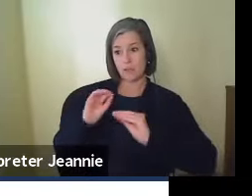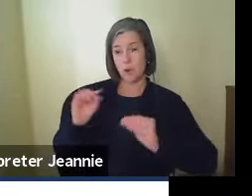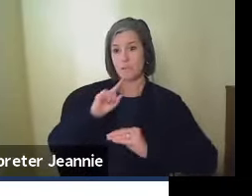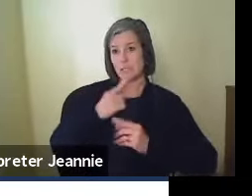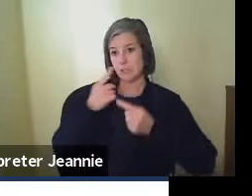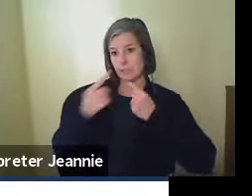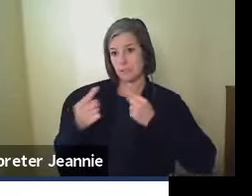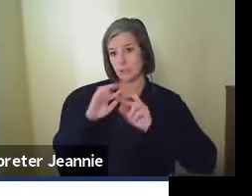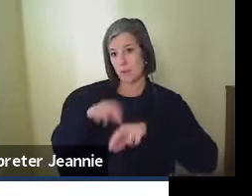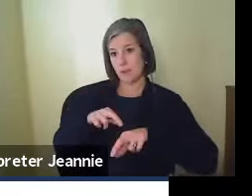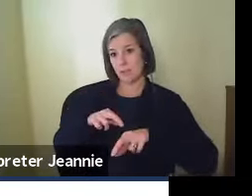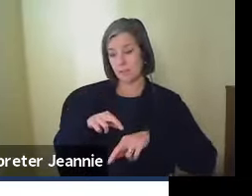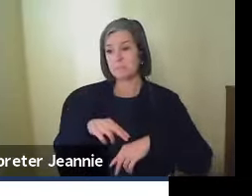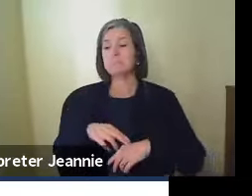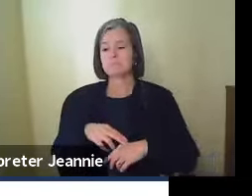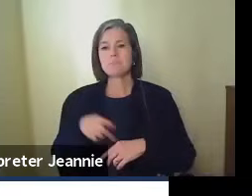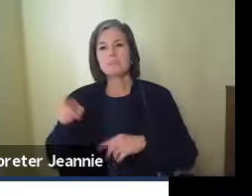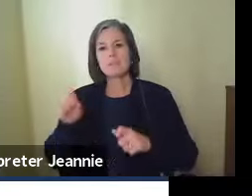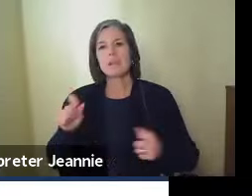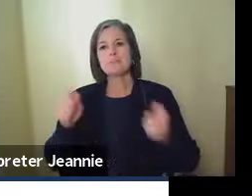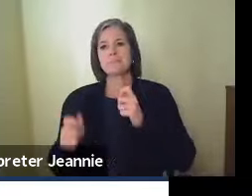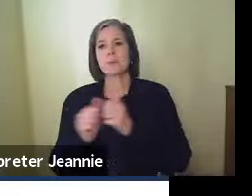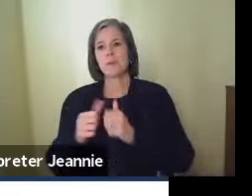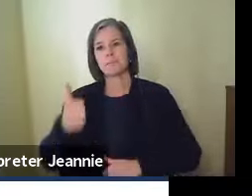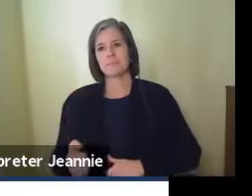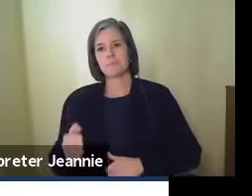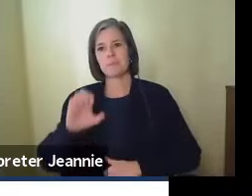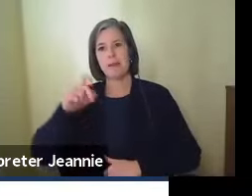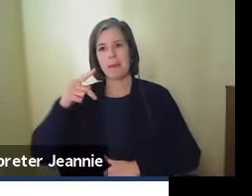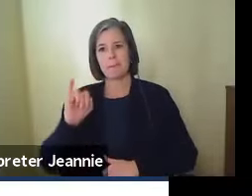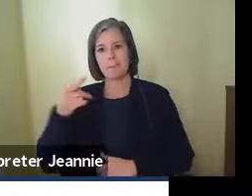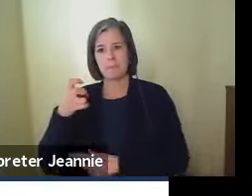These are reversible with Epinephrine. Just make sure you are in the right place